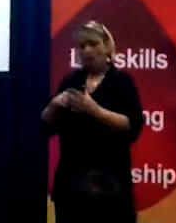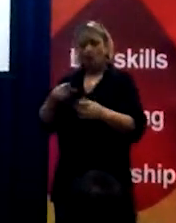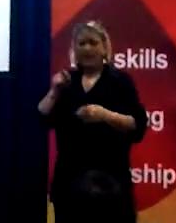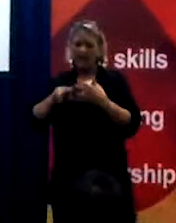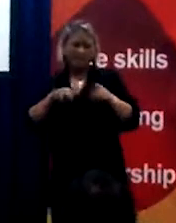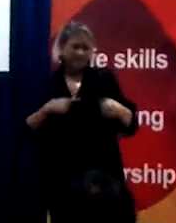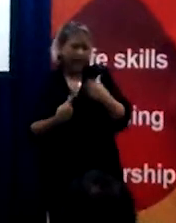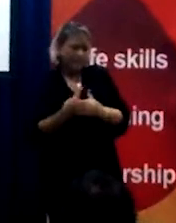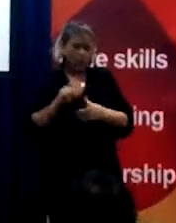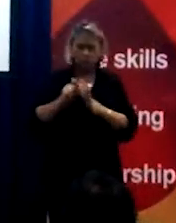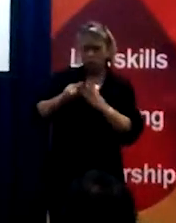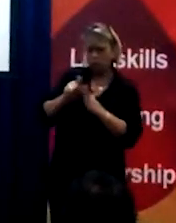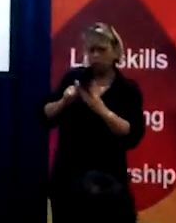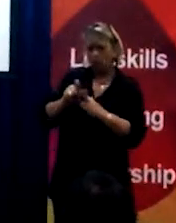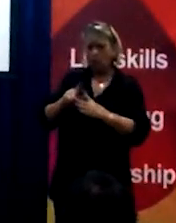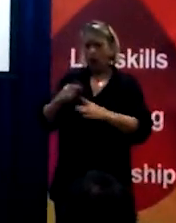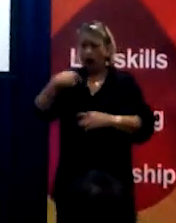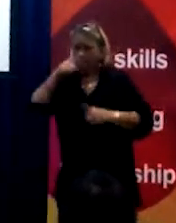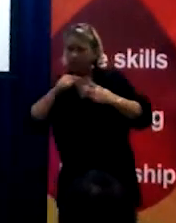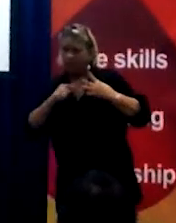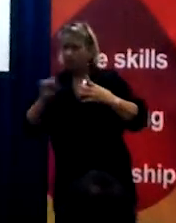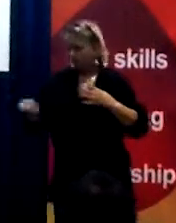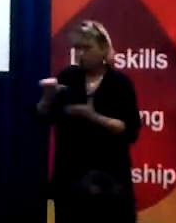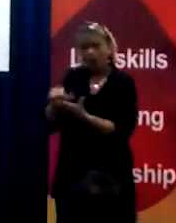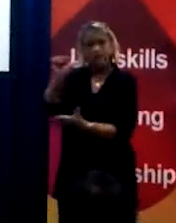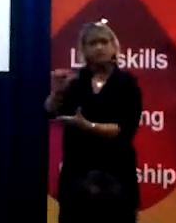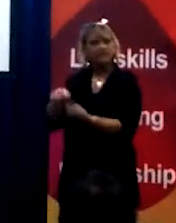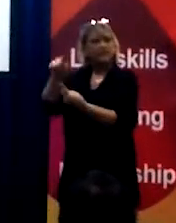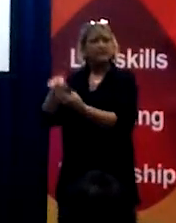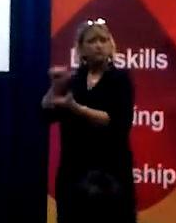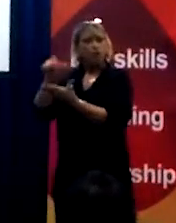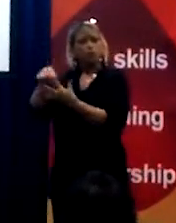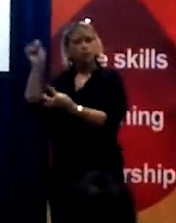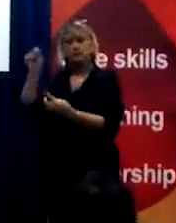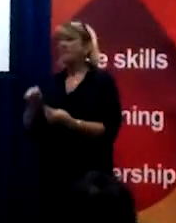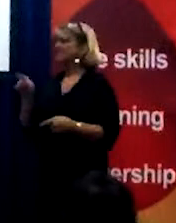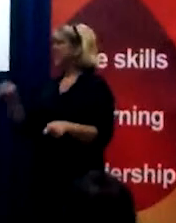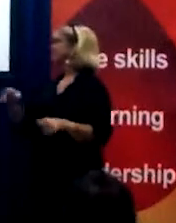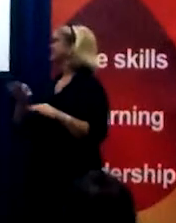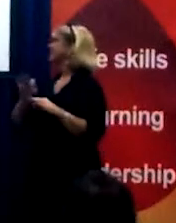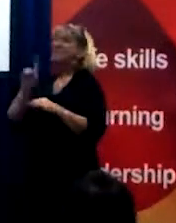We expect our kids to understand cultural celebrations. That is not Chocolate Day, okay? It is Easter.